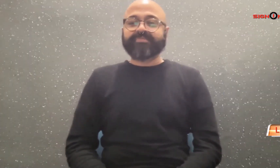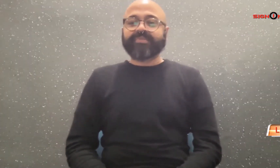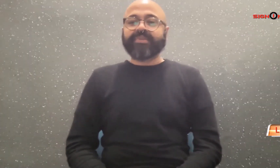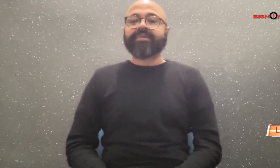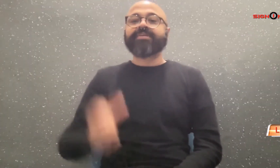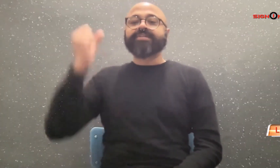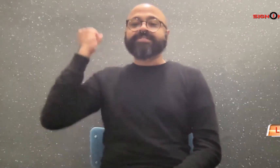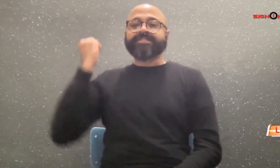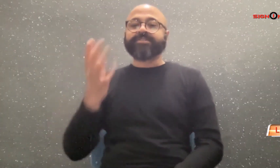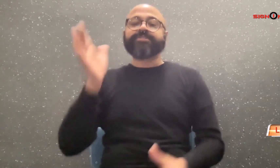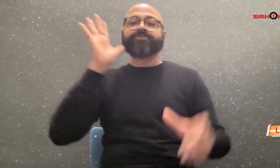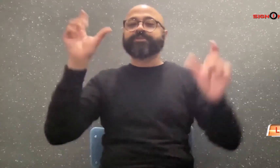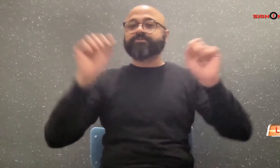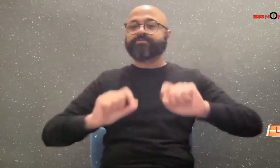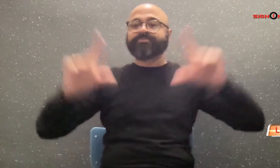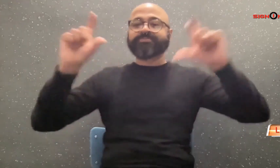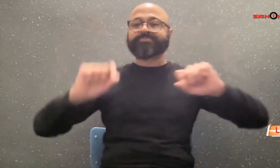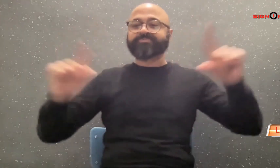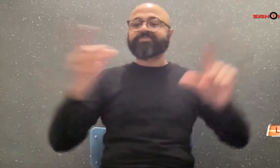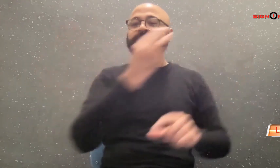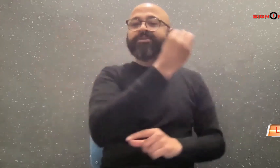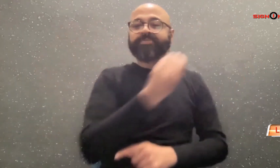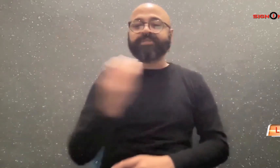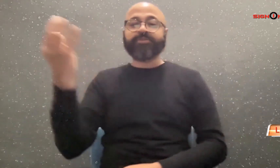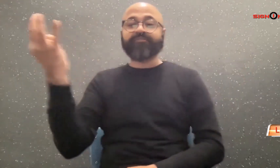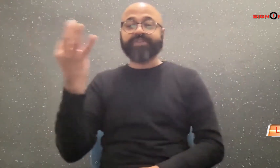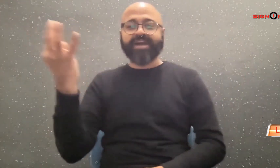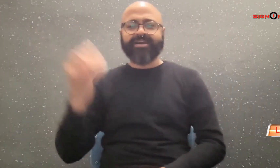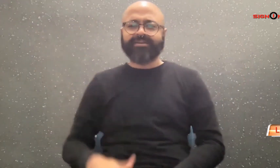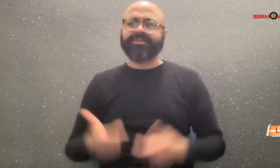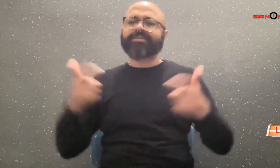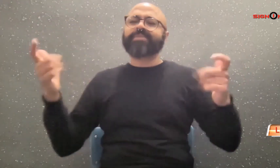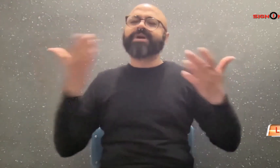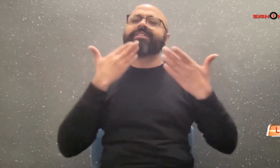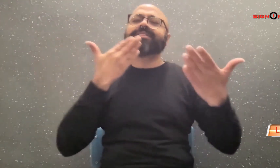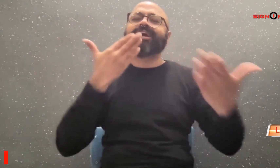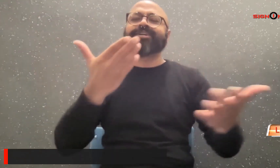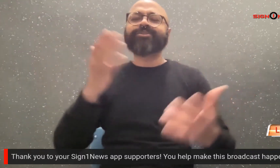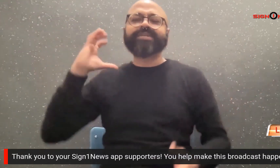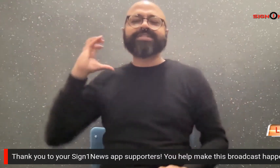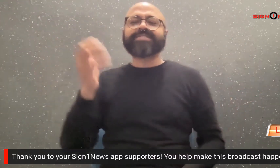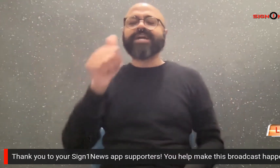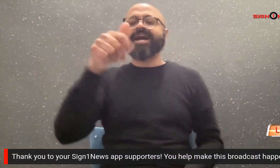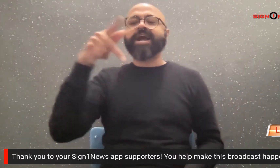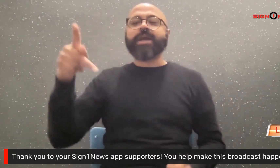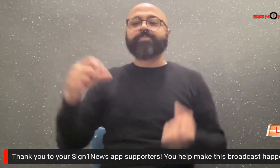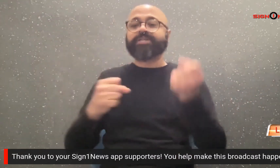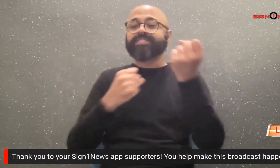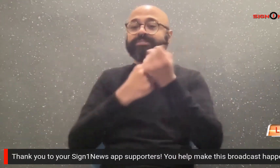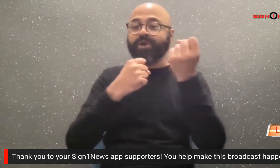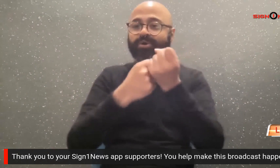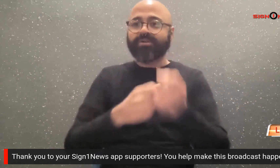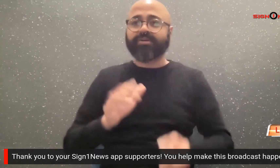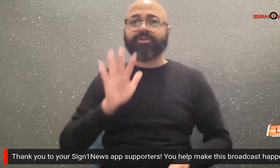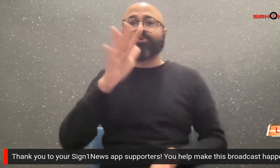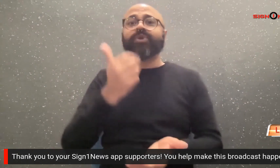Sign1News will be broadcasting updates Monday through Friday a big thank you to our Sign1News app supporters you help make this broadcast happen